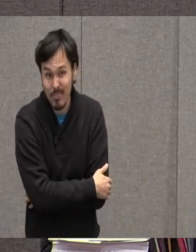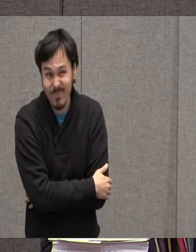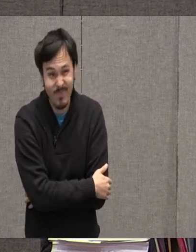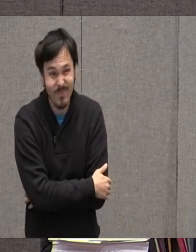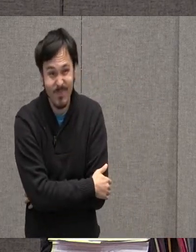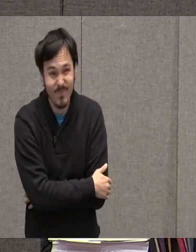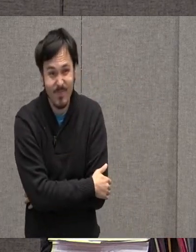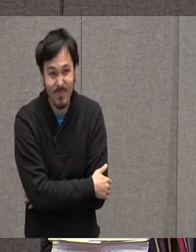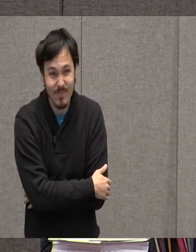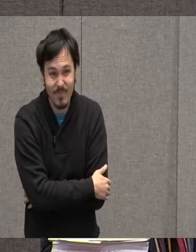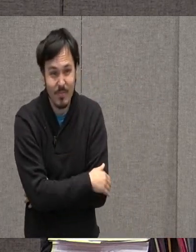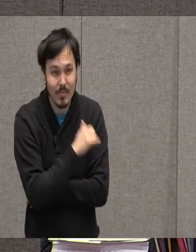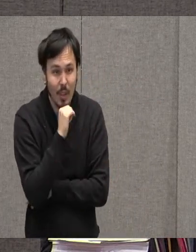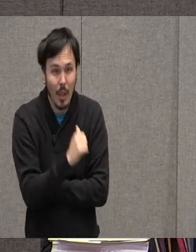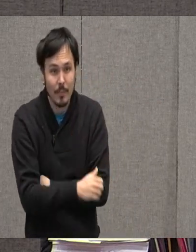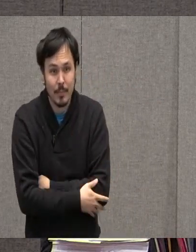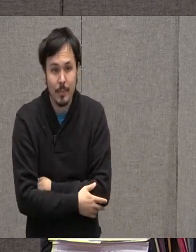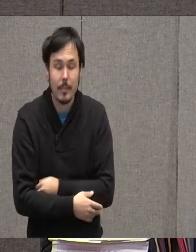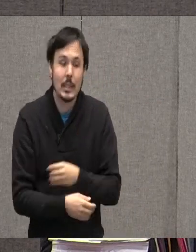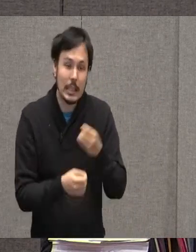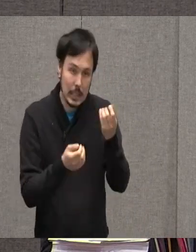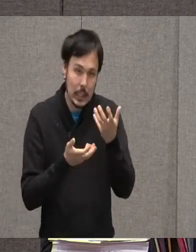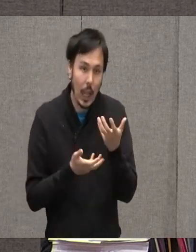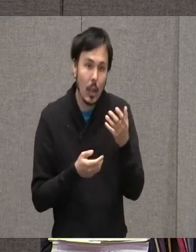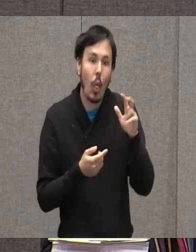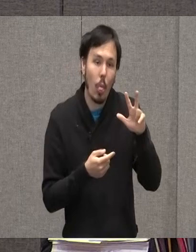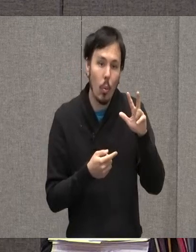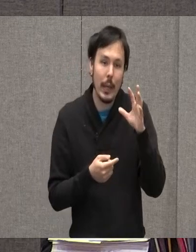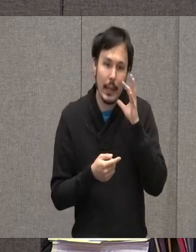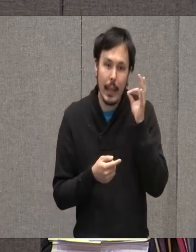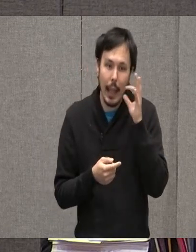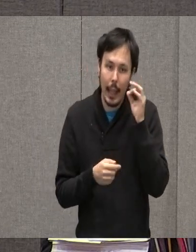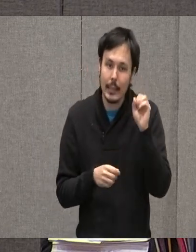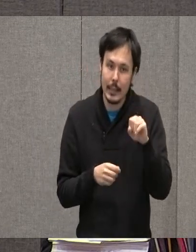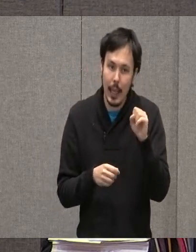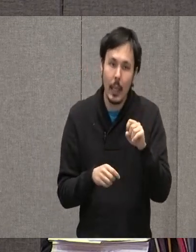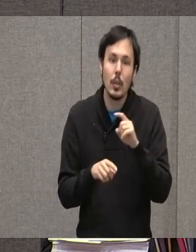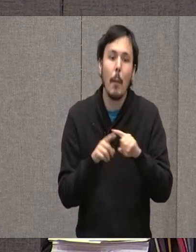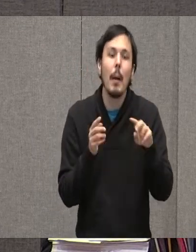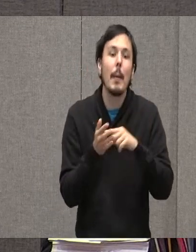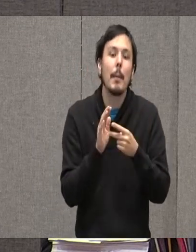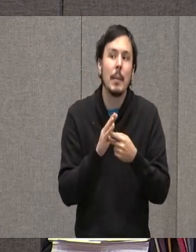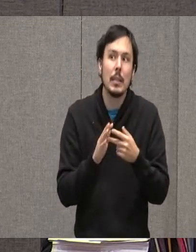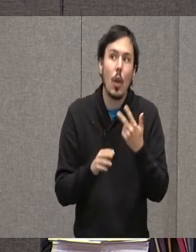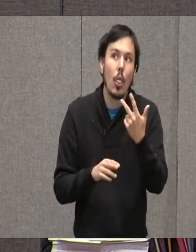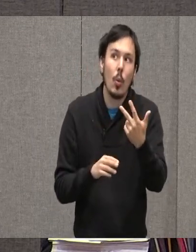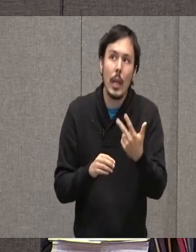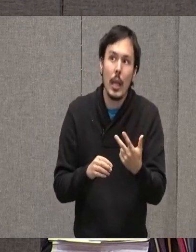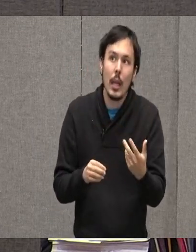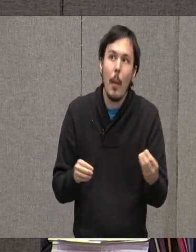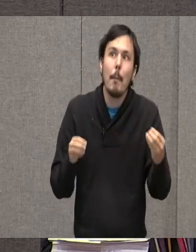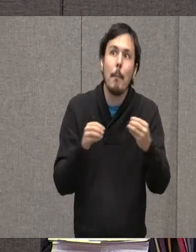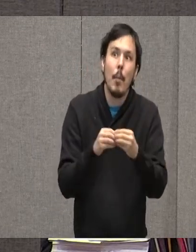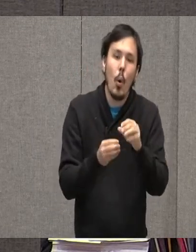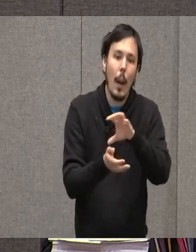No, it's telling us that we have three cats, so we need to look for our three other quantities. So let's go ahead and do that.